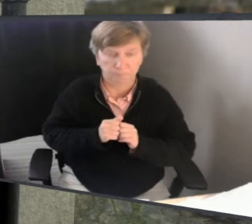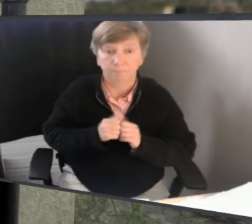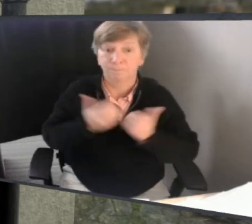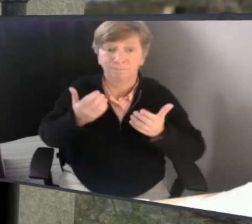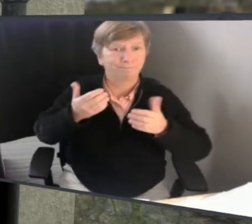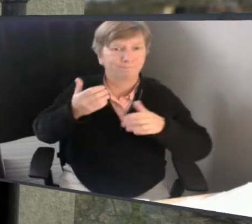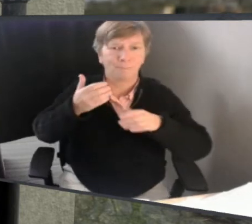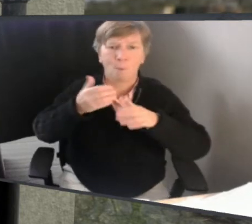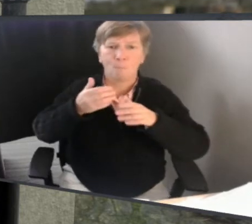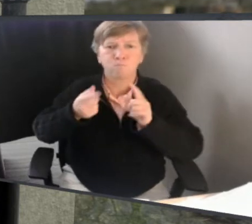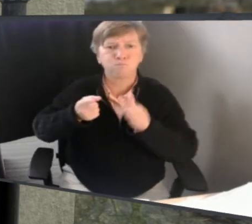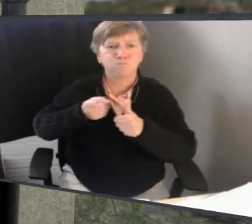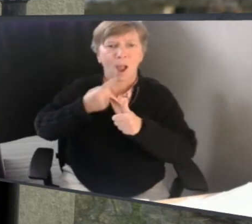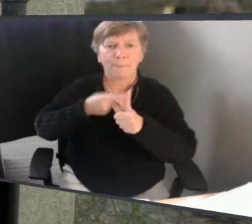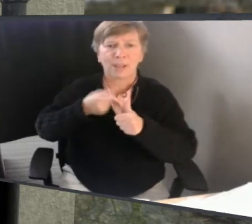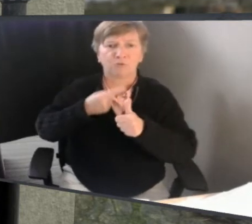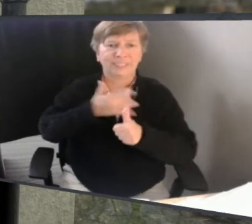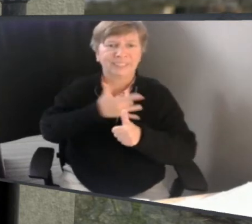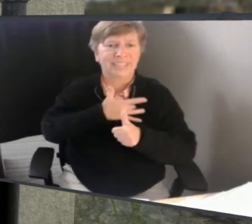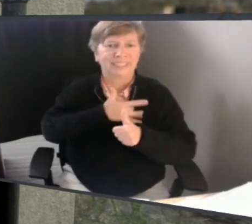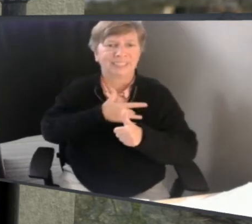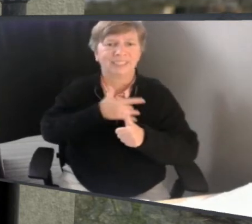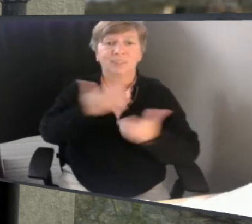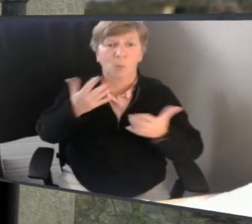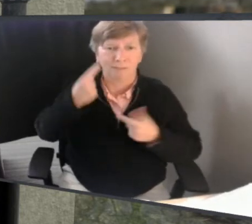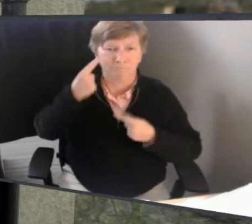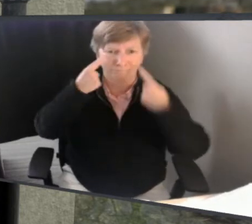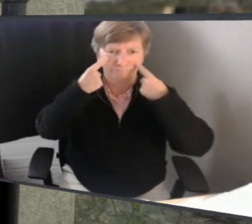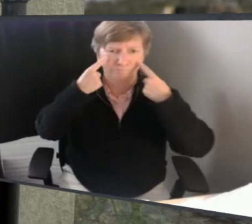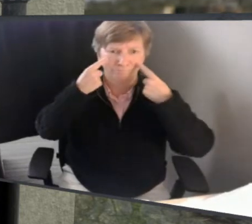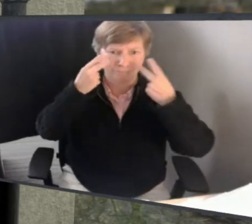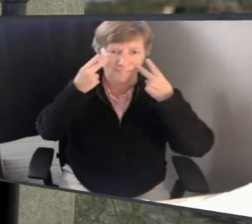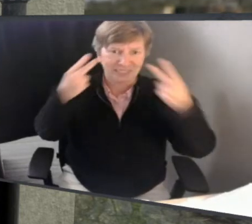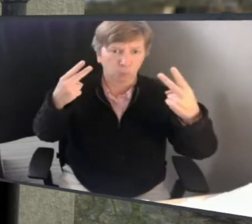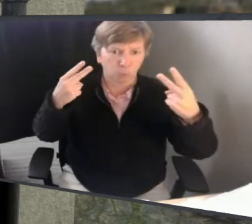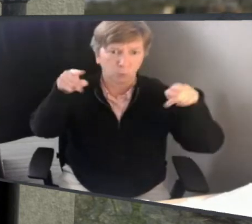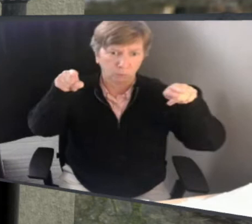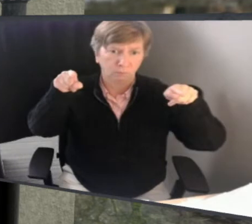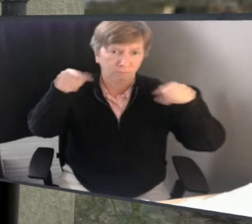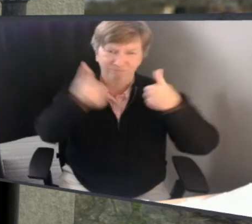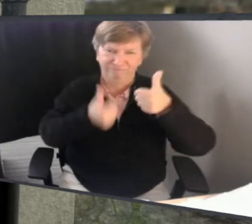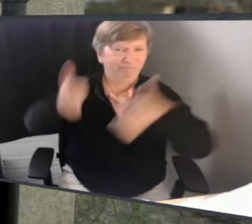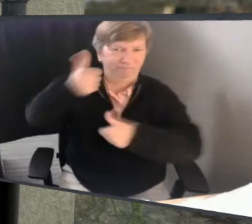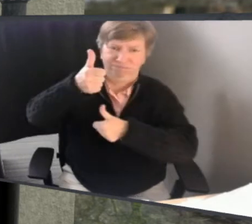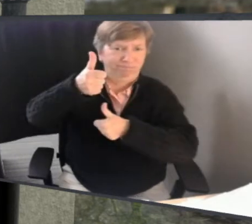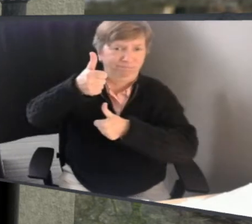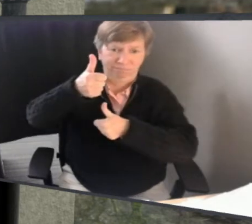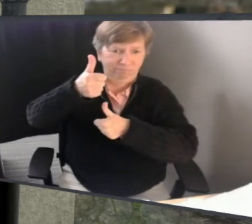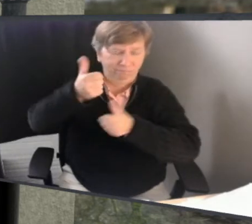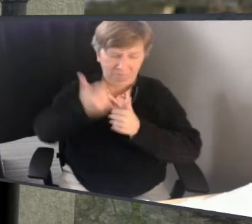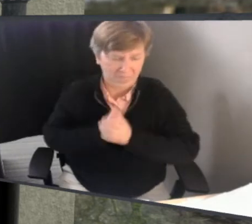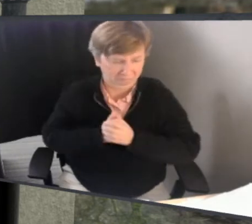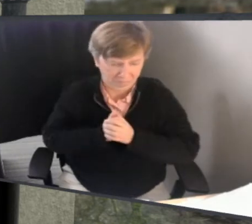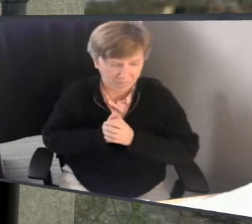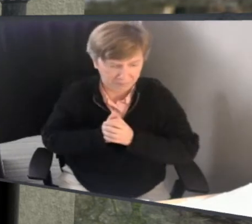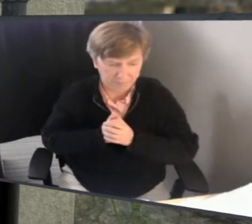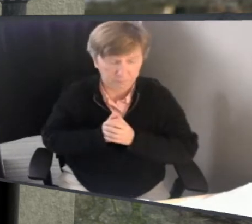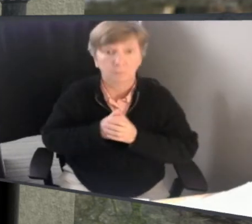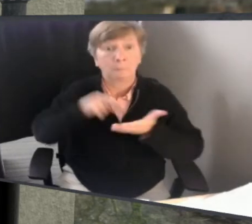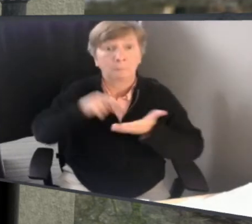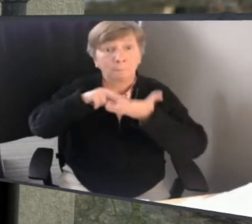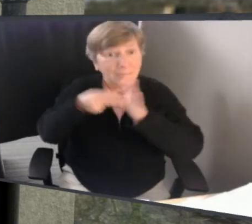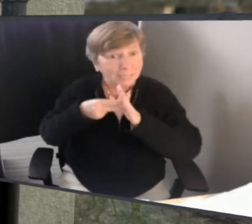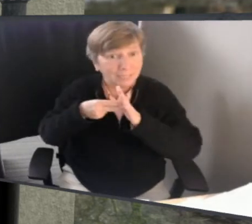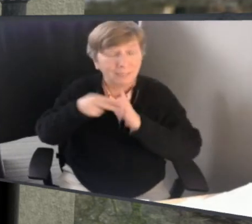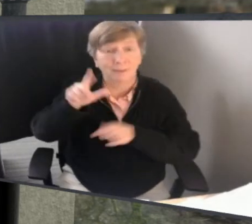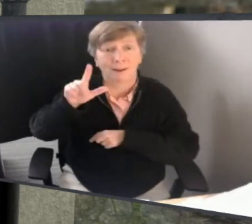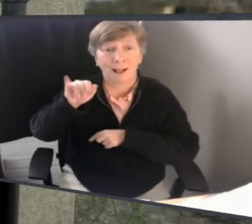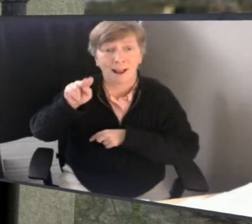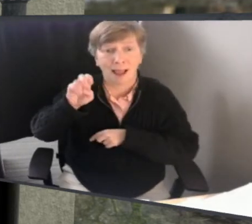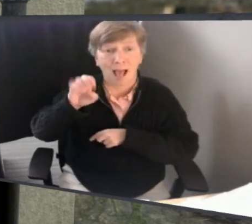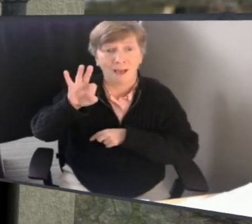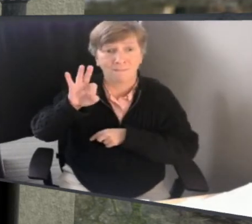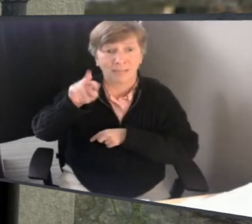Now focusing more on deaf culture. Our primary sense is our eyes, that's what we use and rely on above